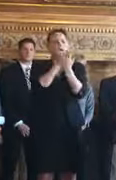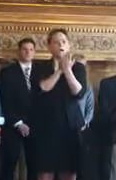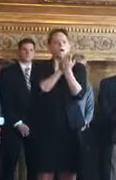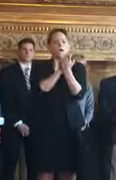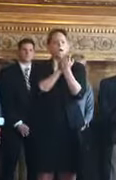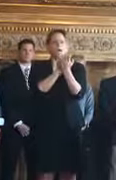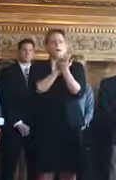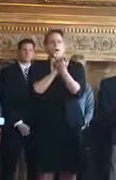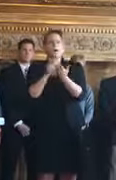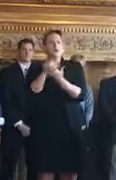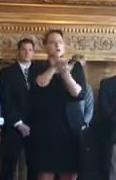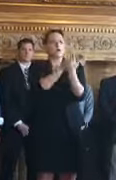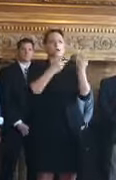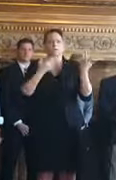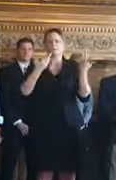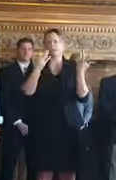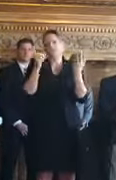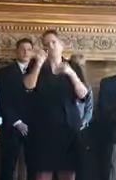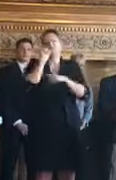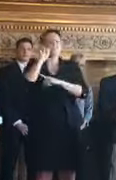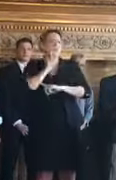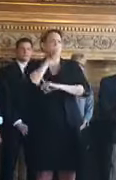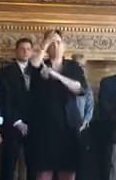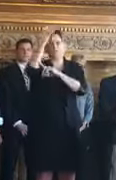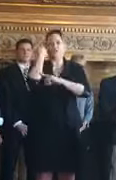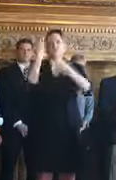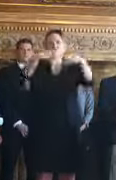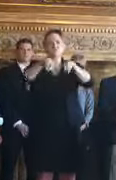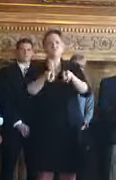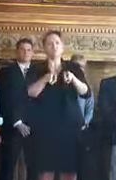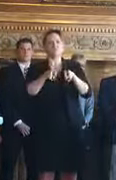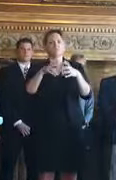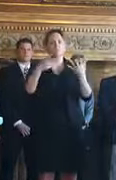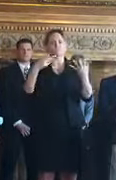using the right medication, and getting the right treatment plan.